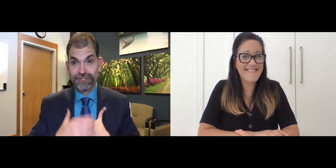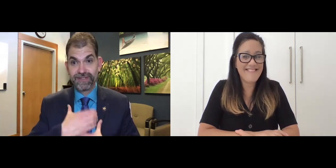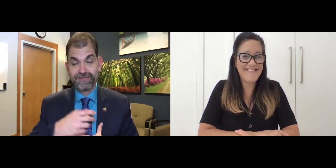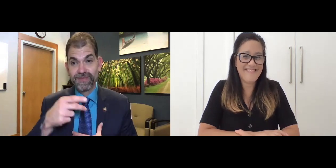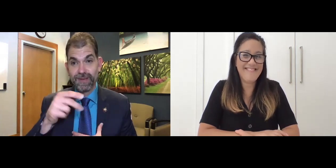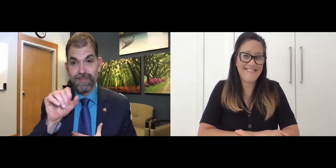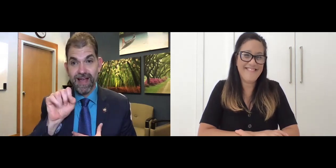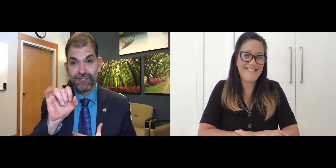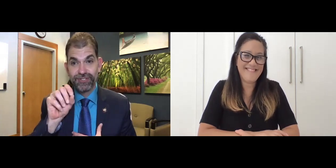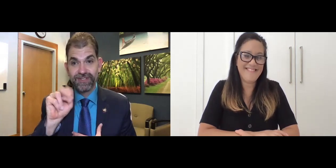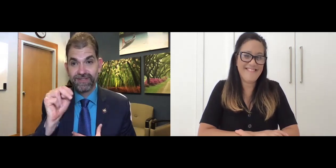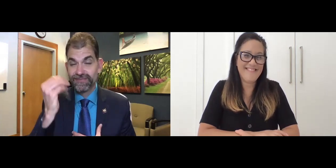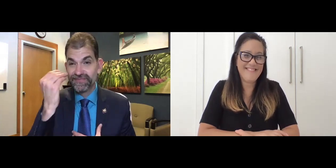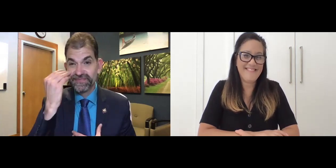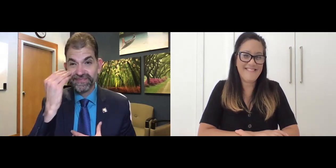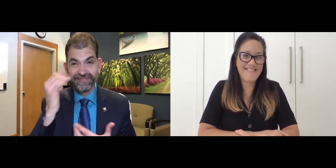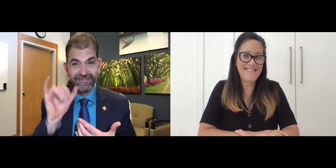your passion.